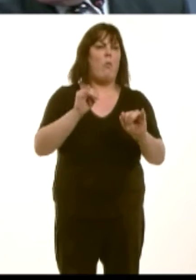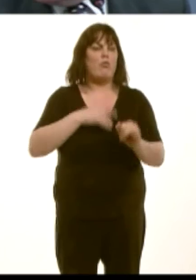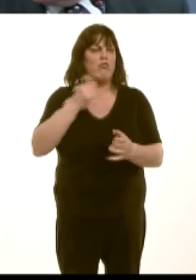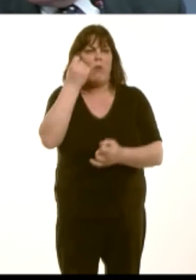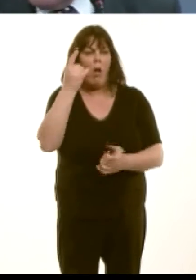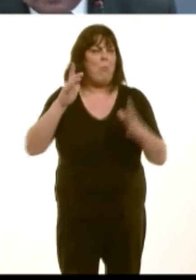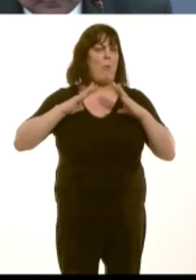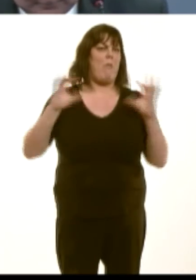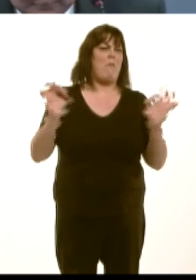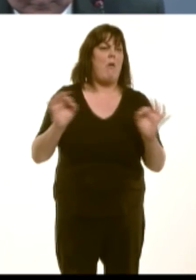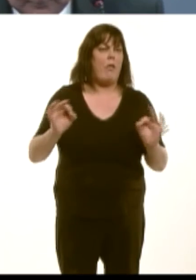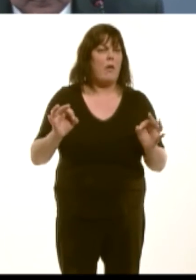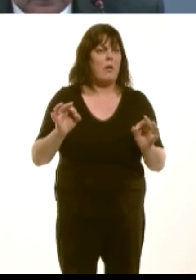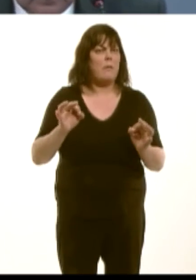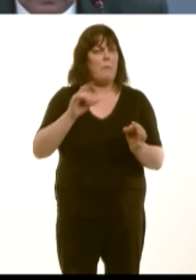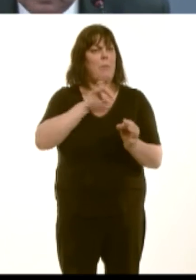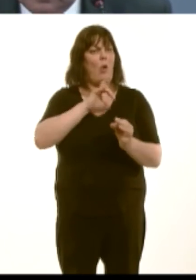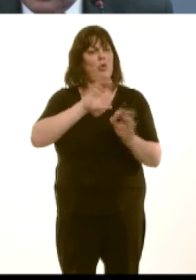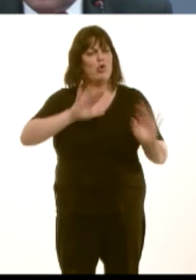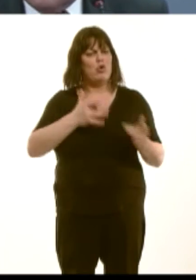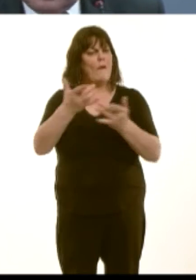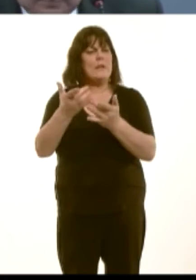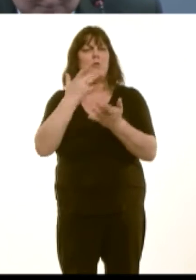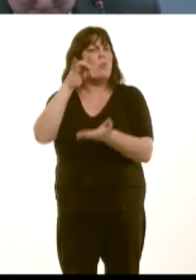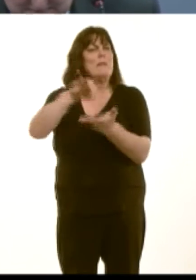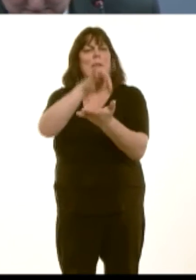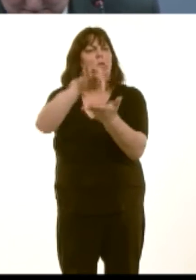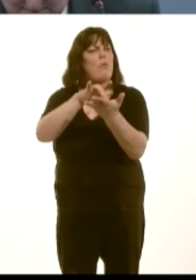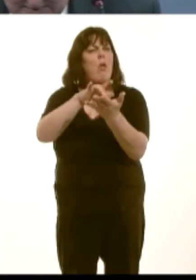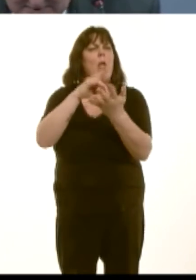of existing services, i.e. downgrading of services at district general hospitals.